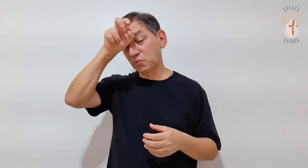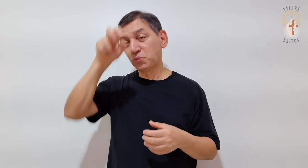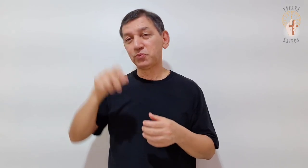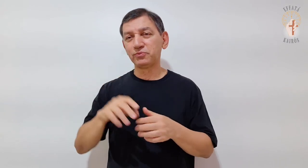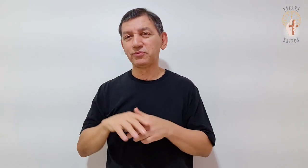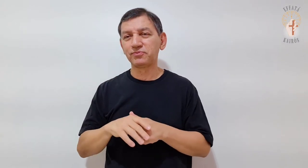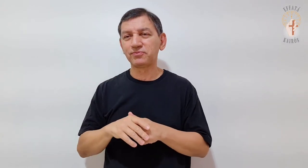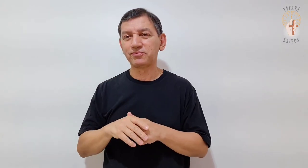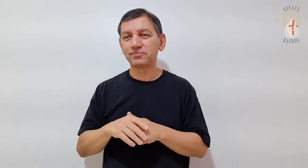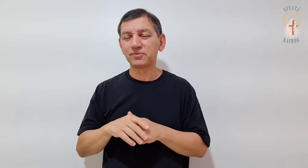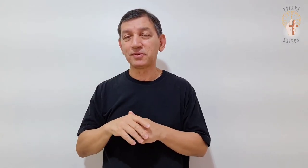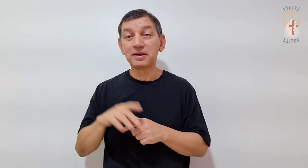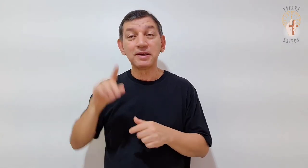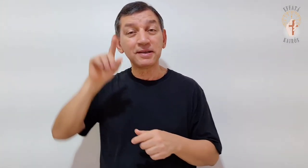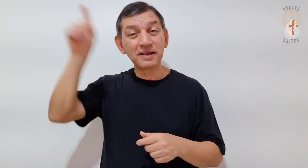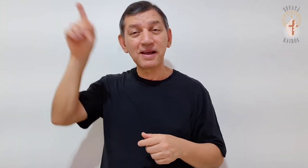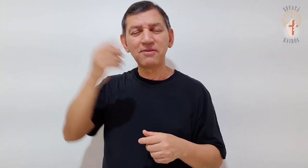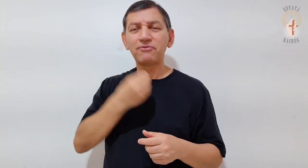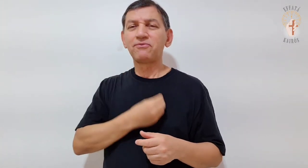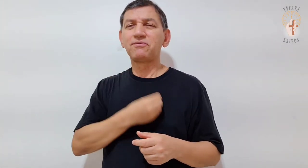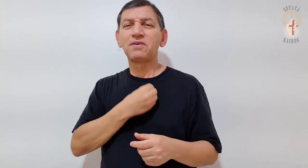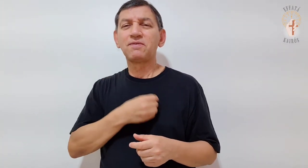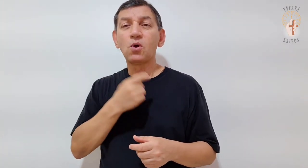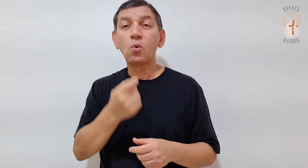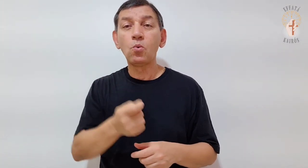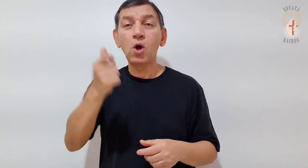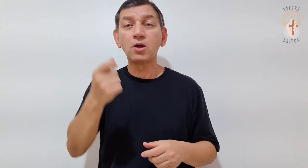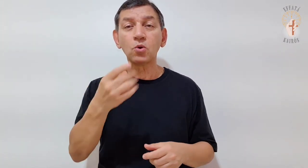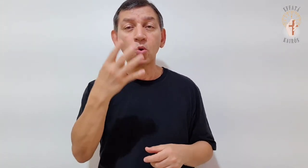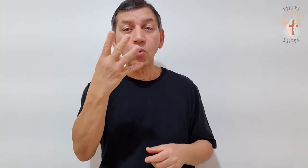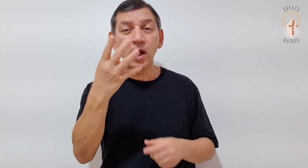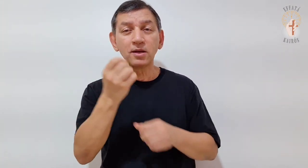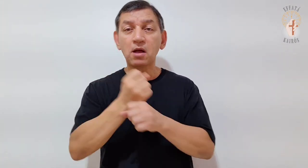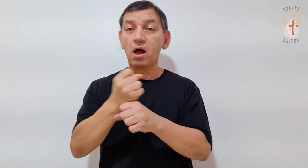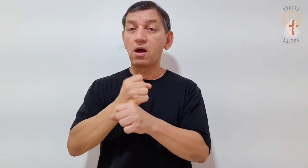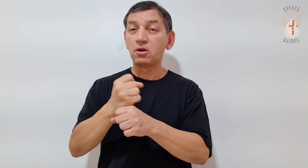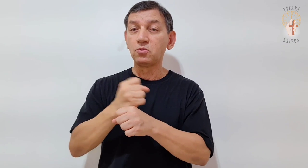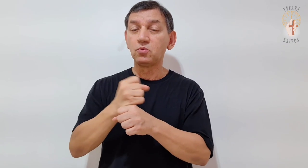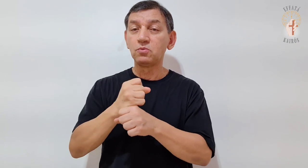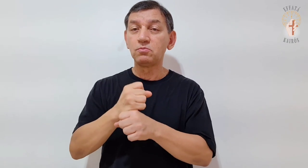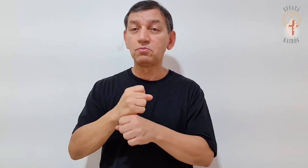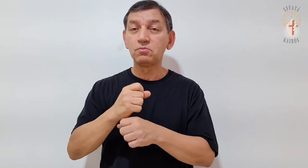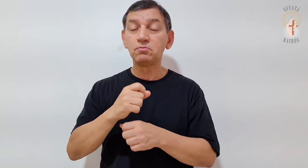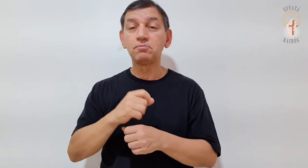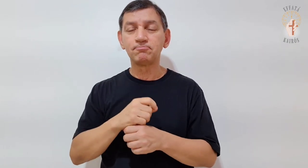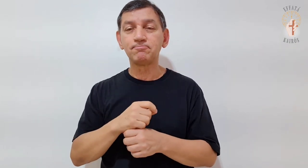and lived there for four years.